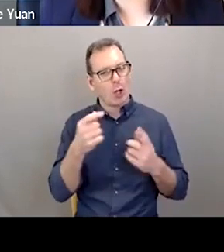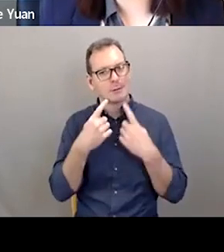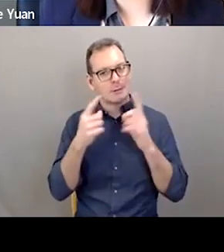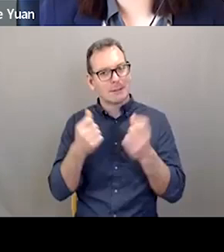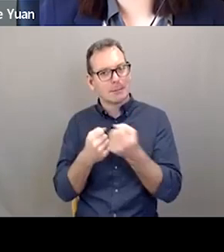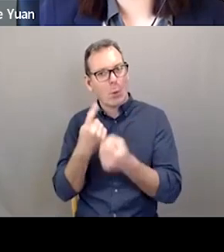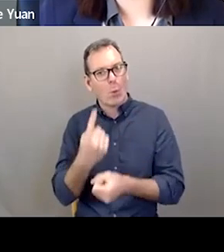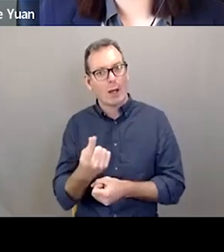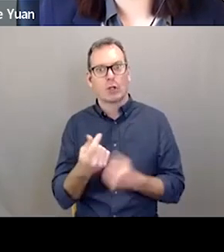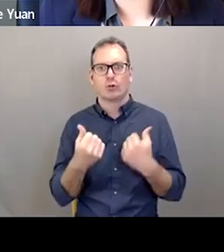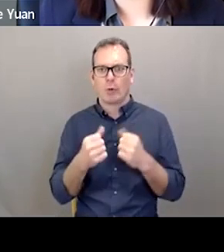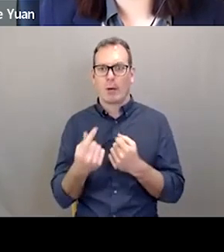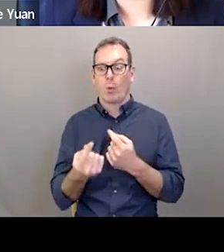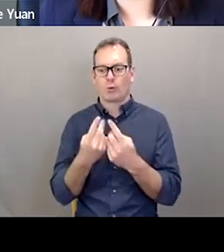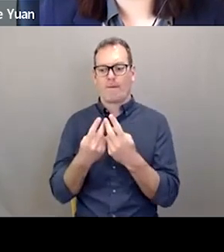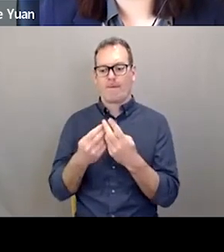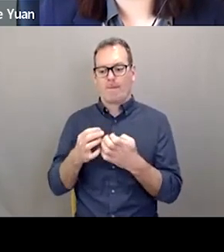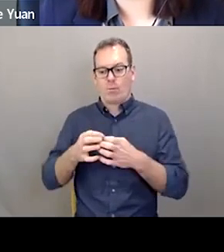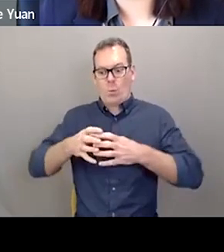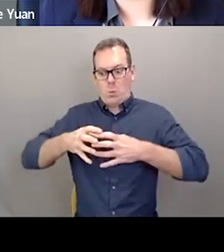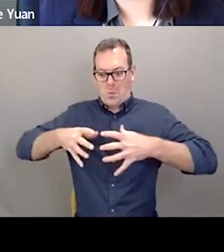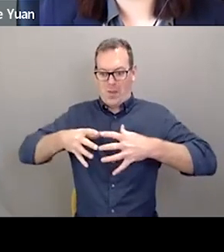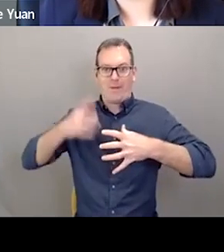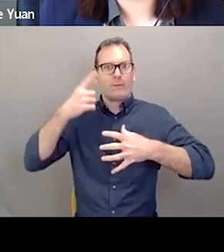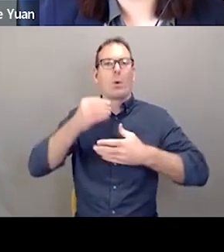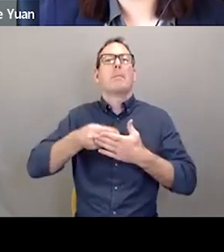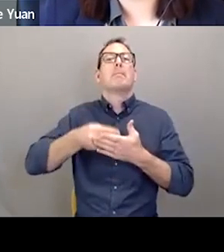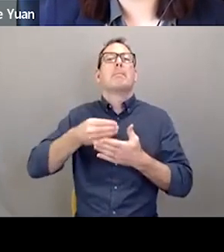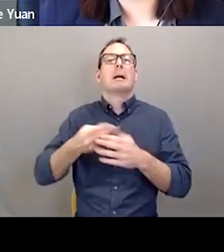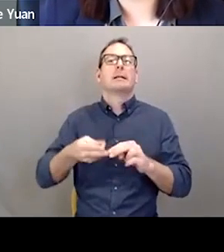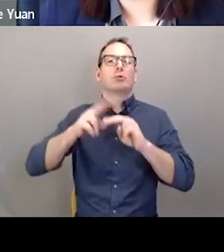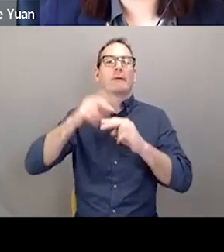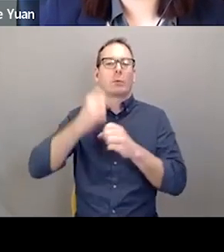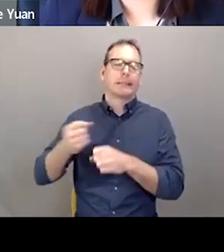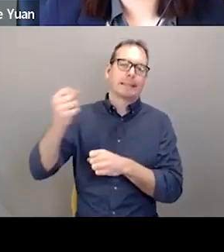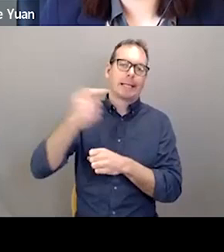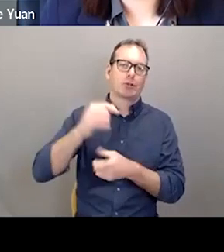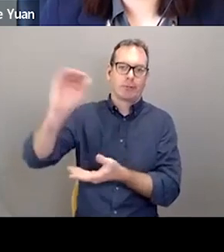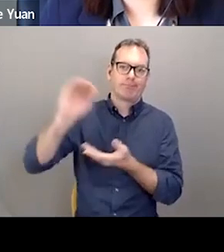as many as you can so you can get more money for the following year okay and that is very